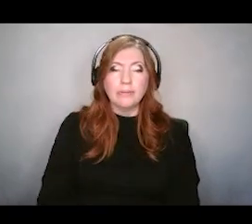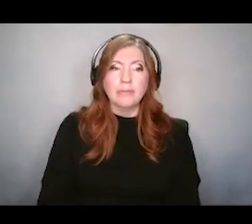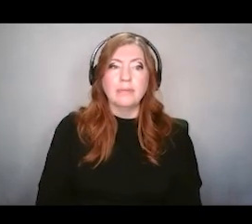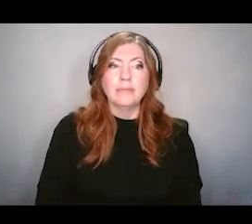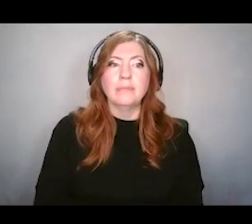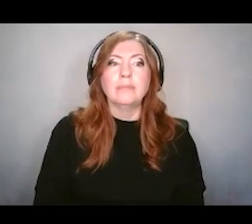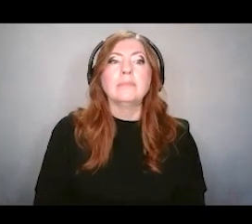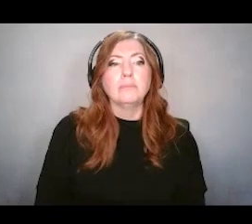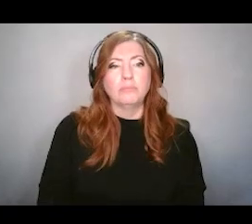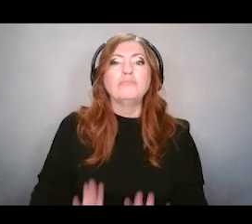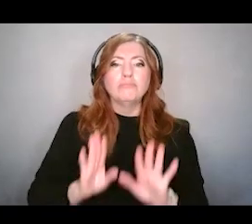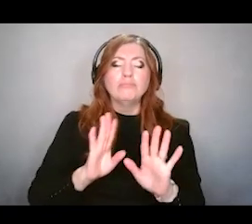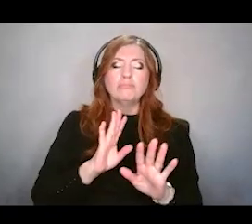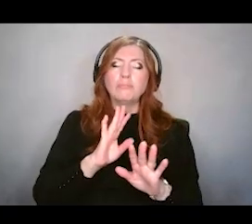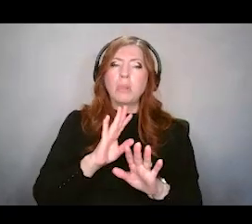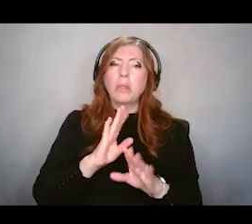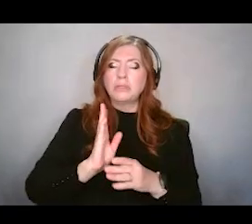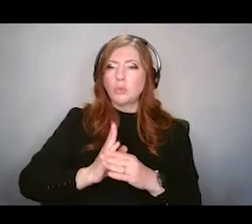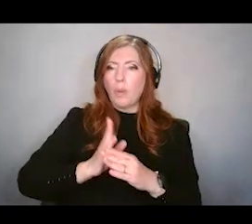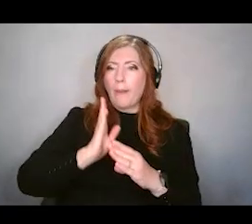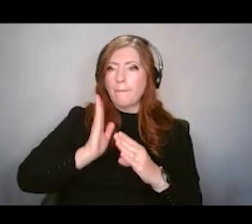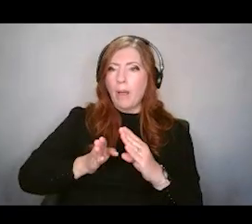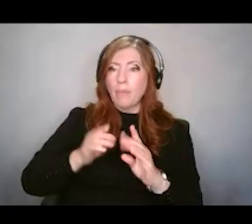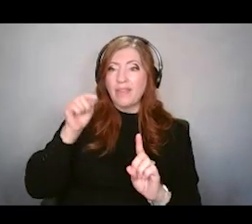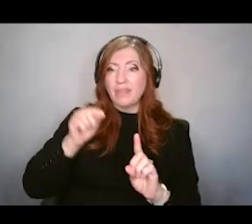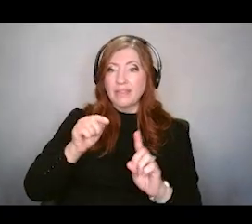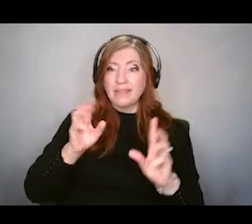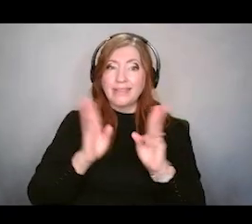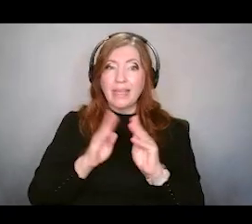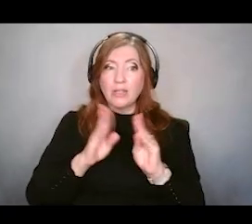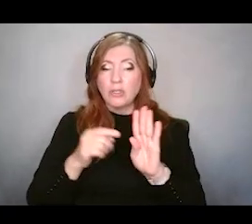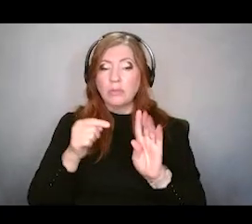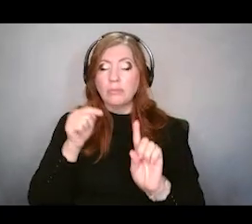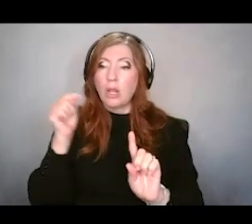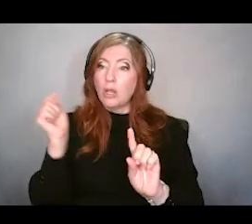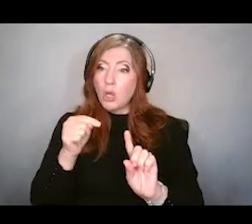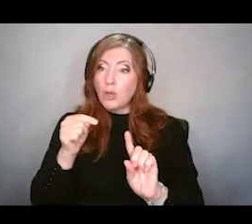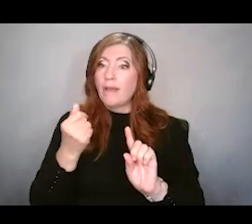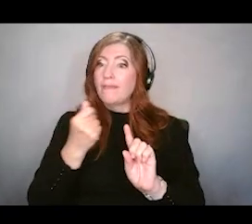Let’s wrap up this section by looking at a few guiding principles for sustainable documentation